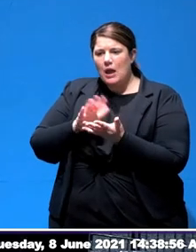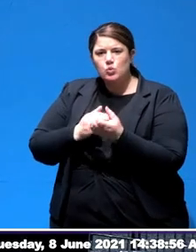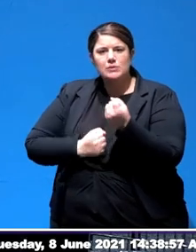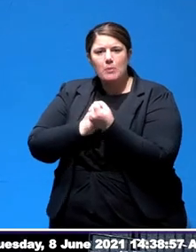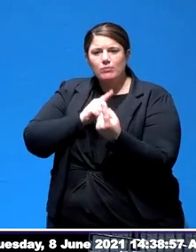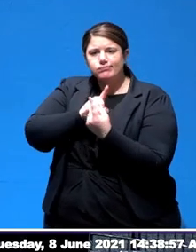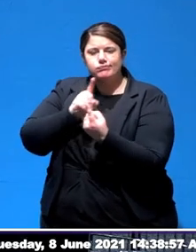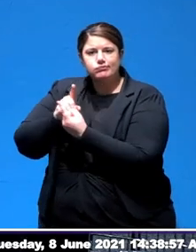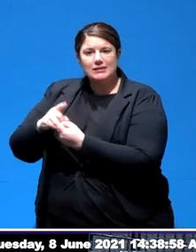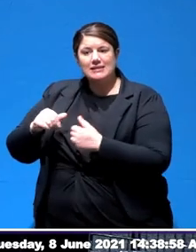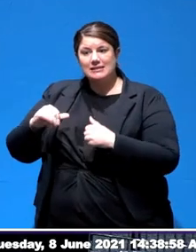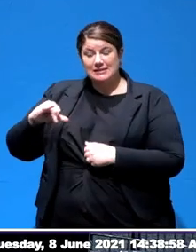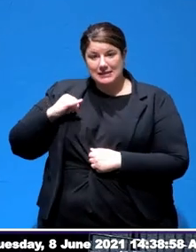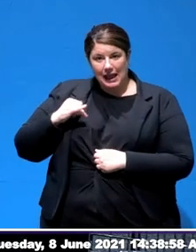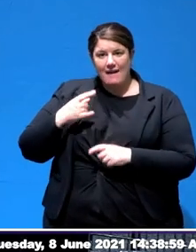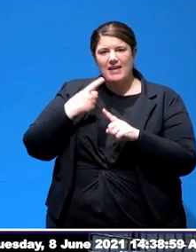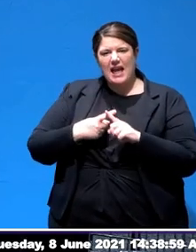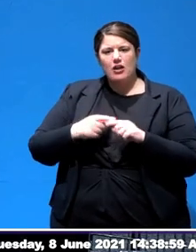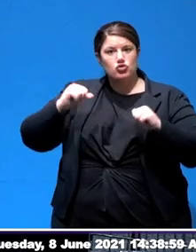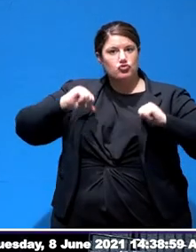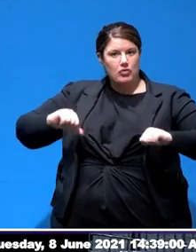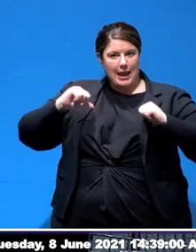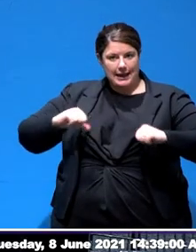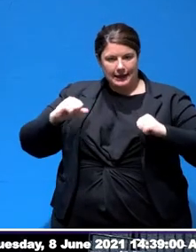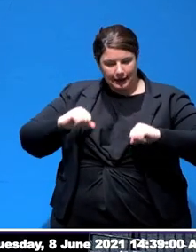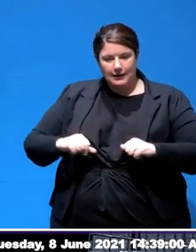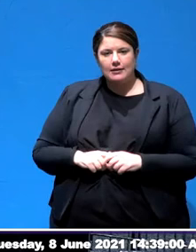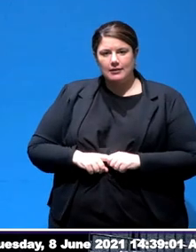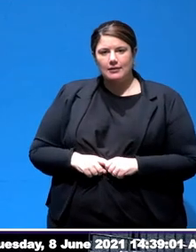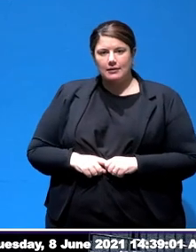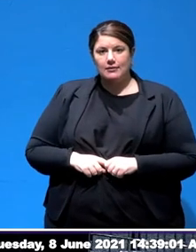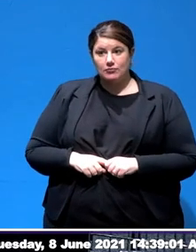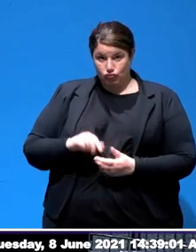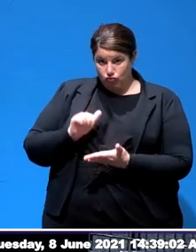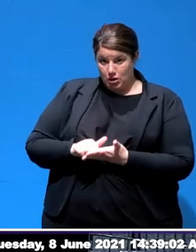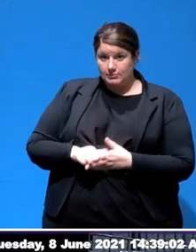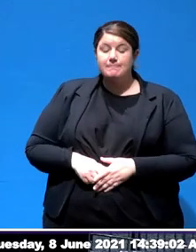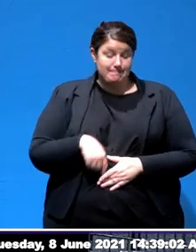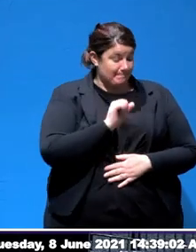Code of Ethics Awareness Training, that's correct; right? That's correct, yes.